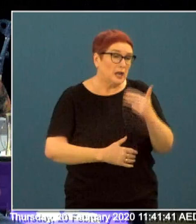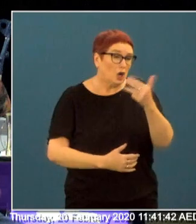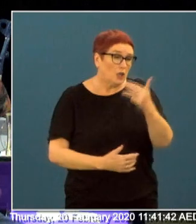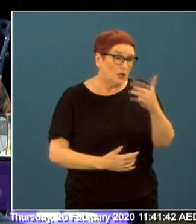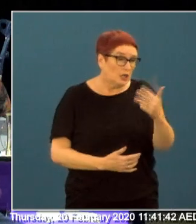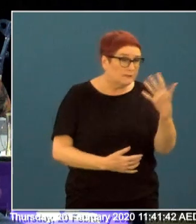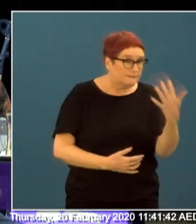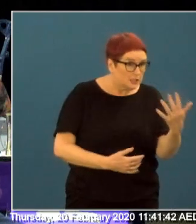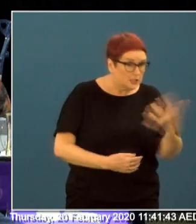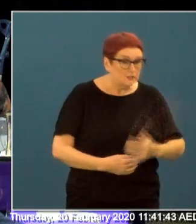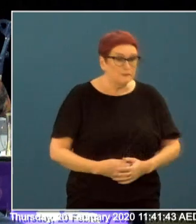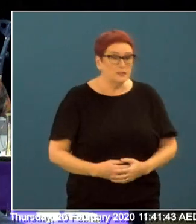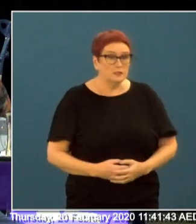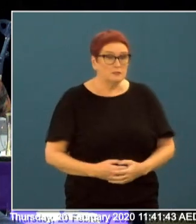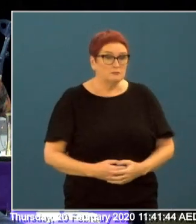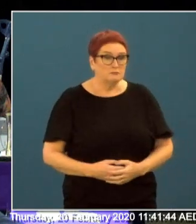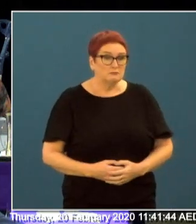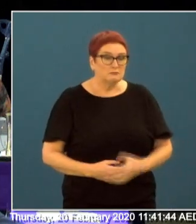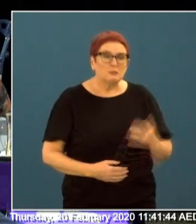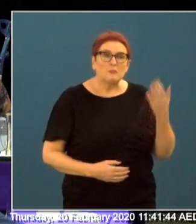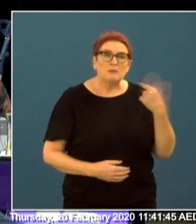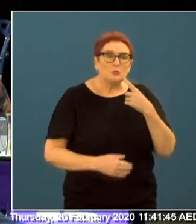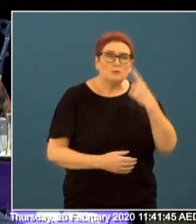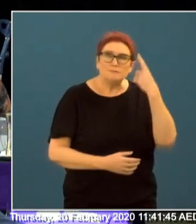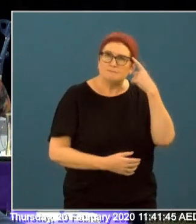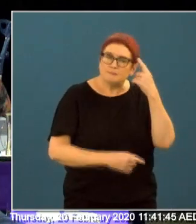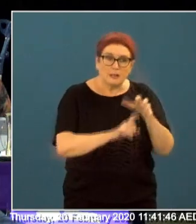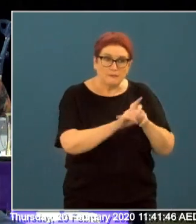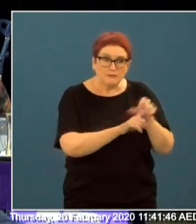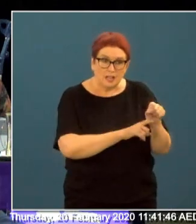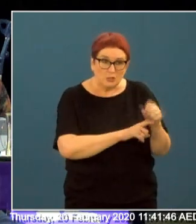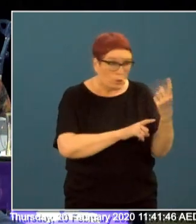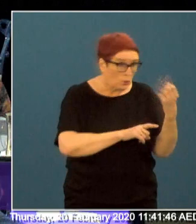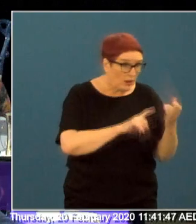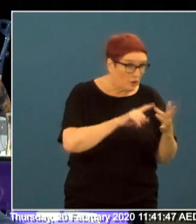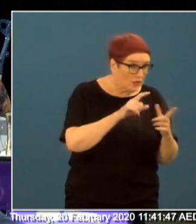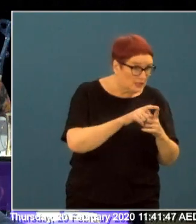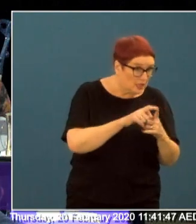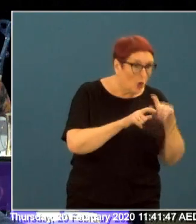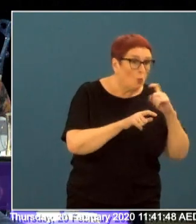not only, well, people with intellectual disability might need to have multiple medical disorders